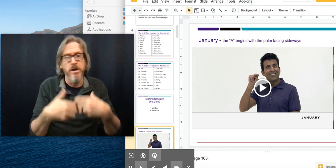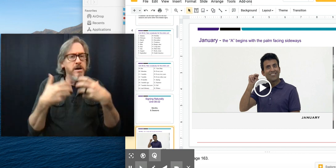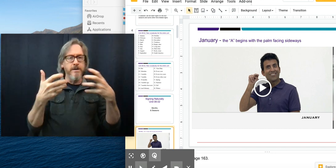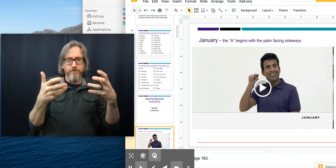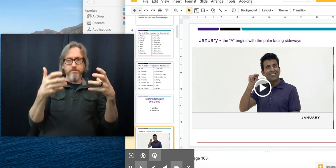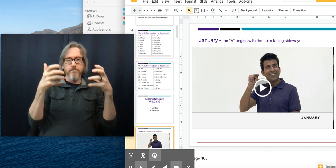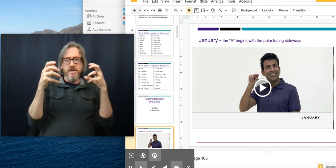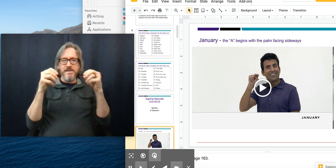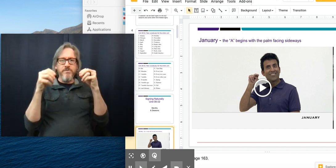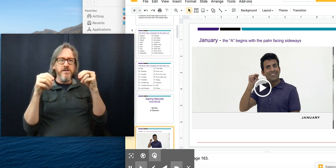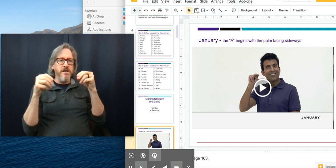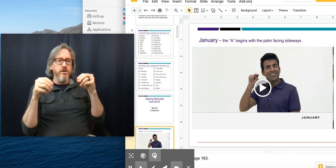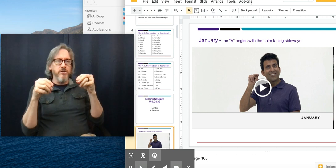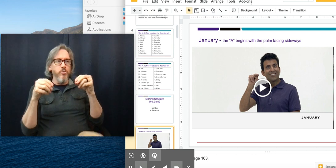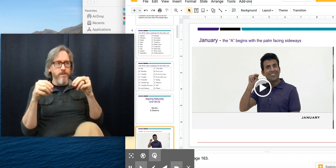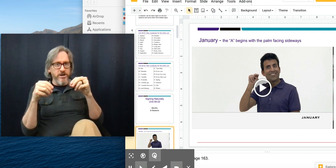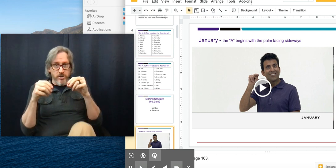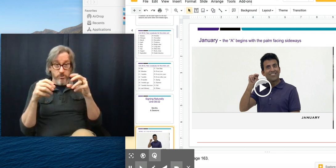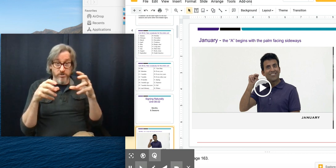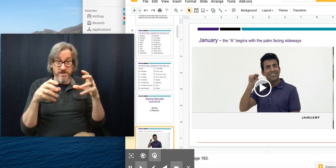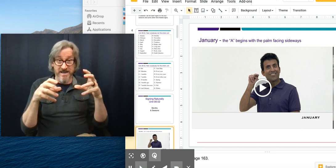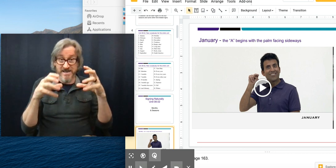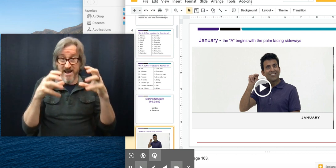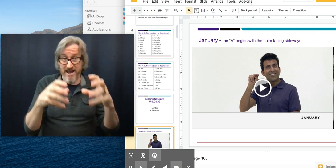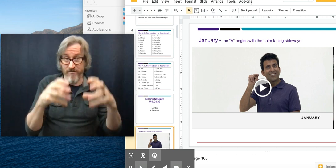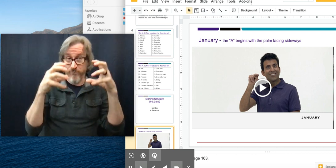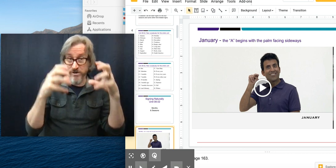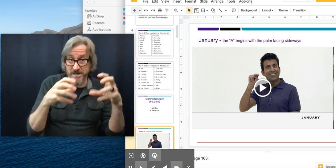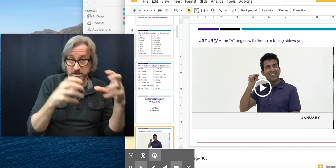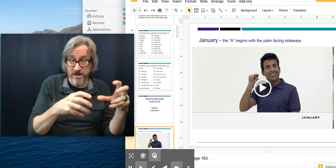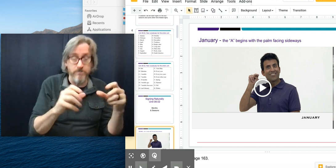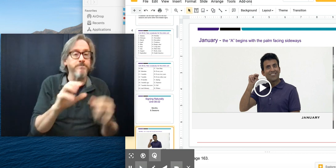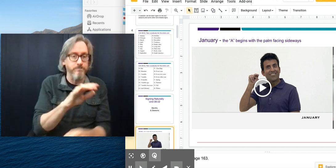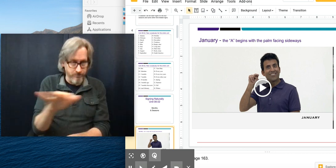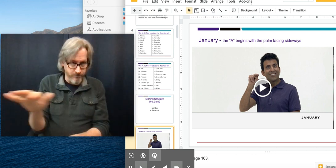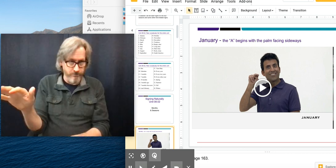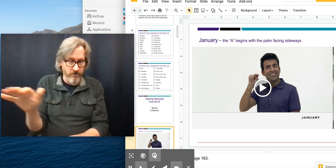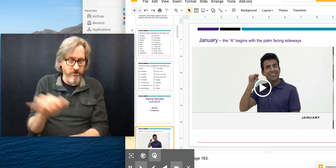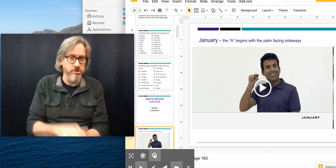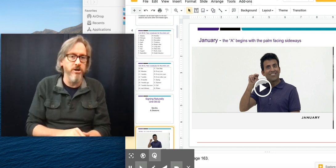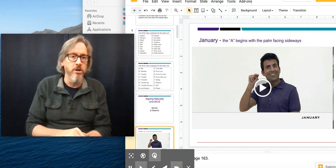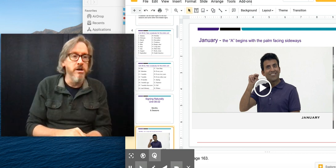time something that you want to make sure the other person gets every single letter fingerspell